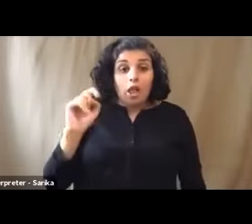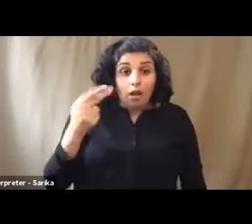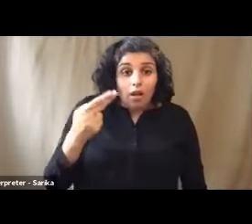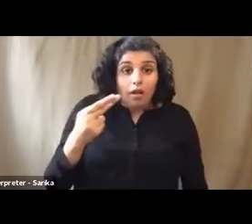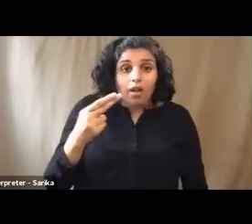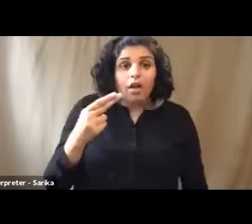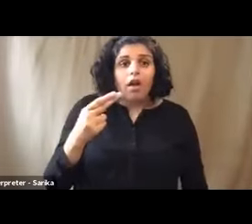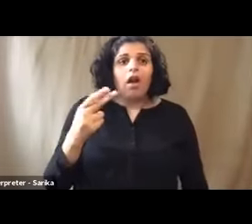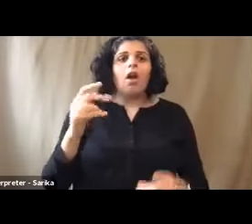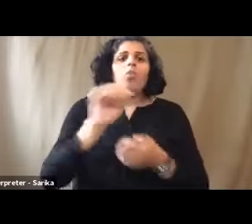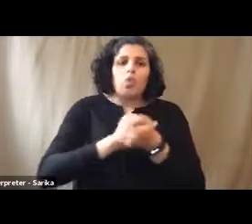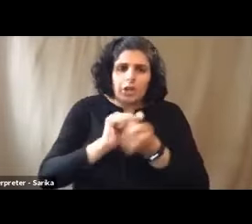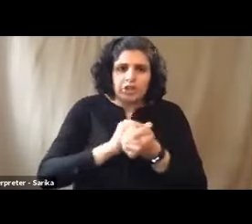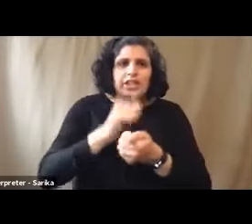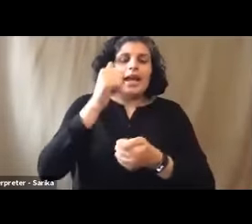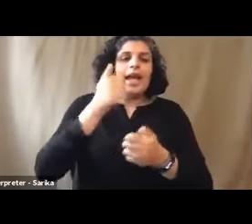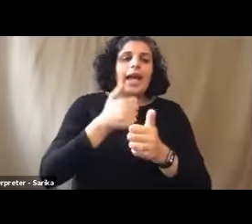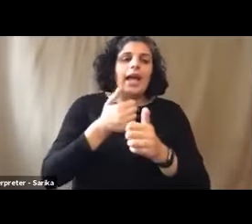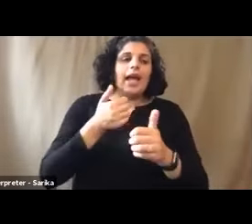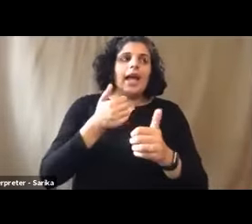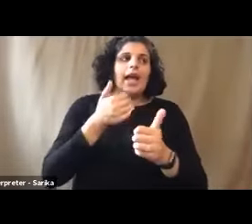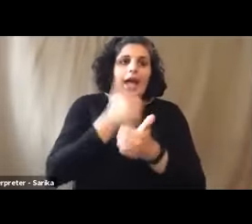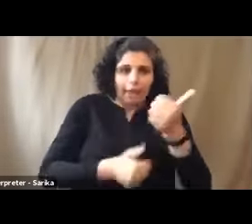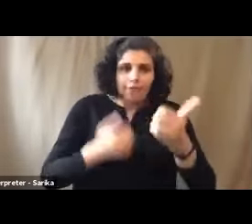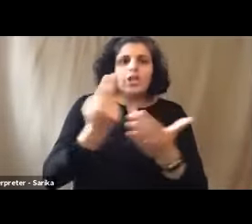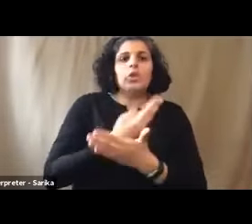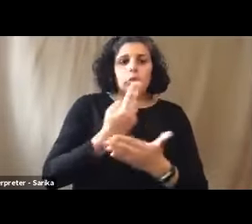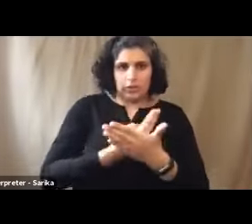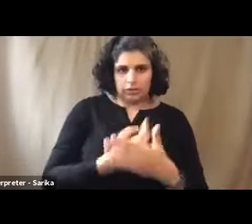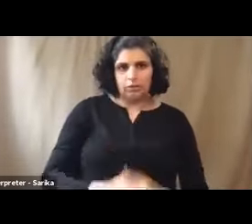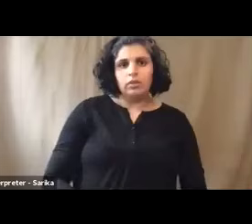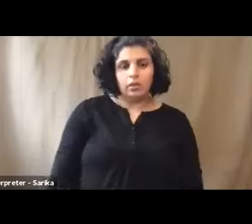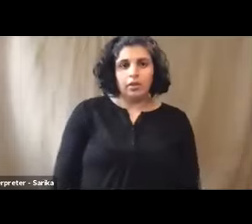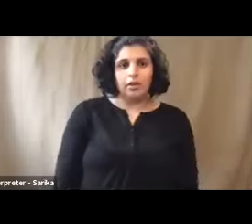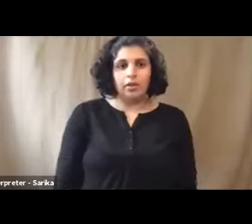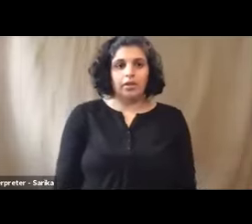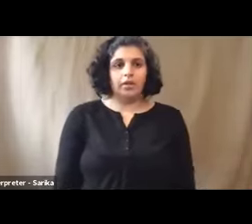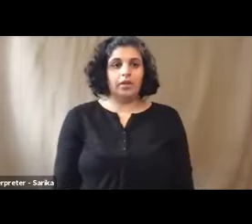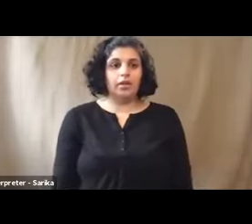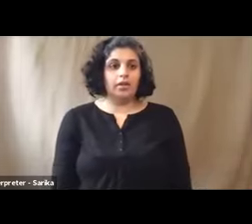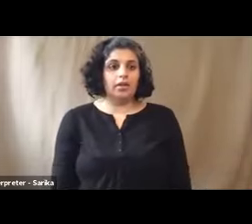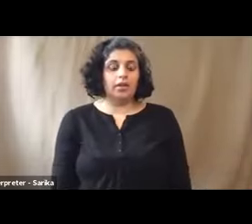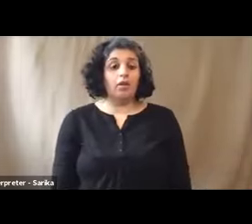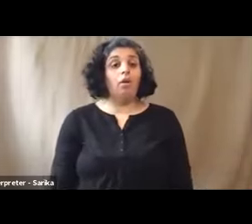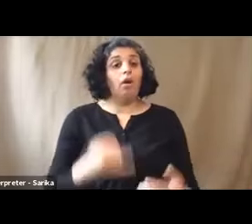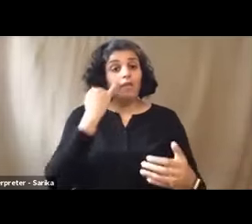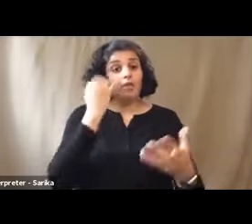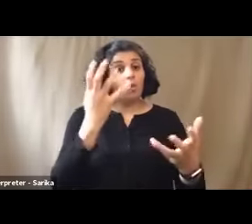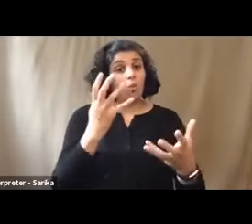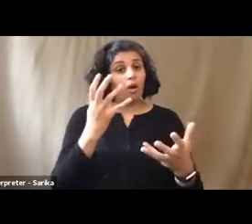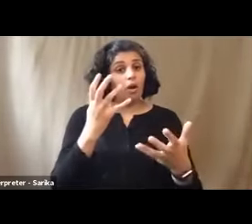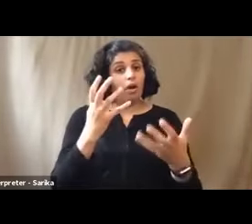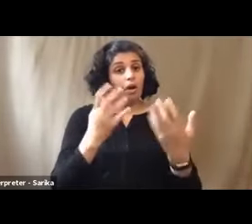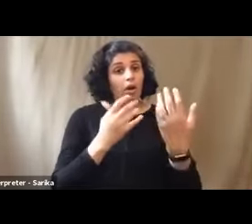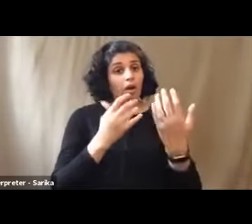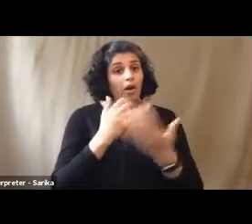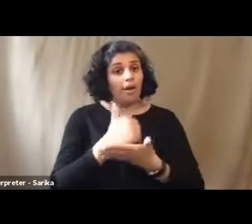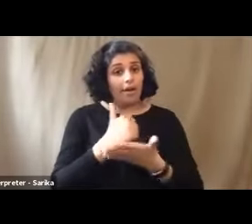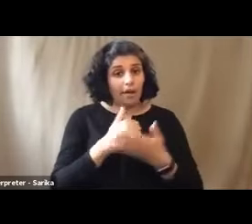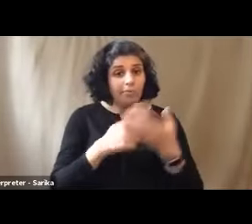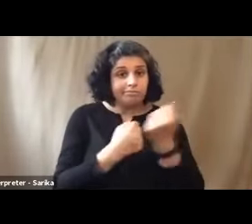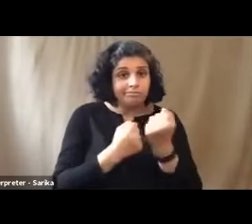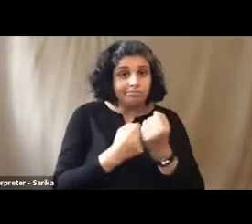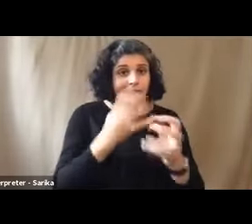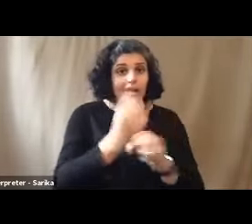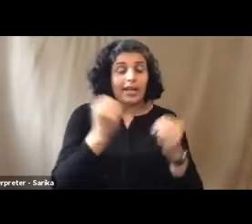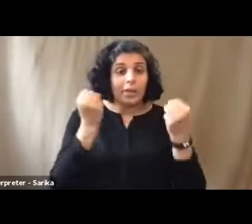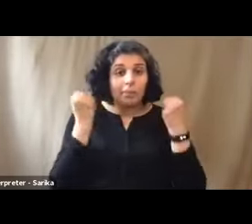Or, if you would like assistance with getting multiple disposable masks, contact us afterwards